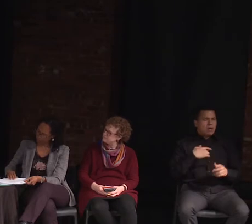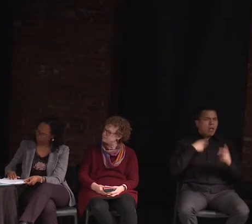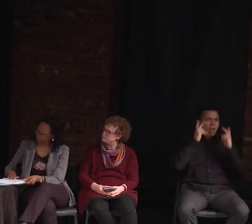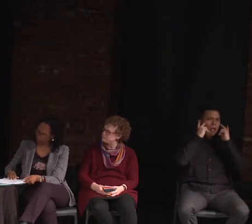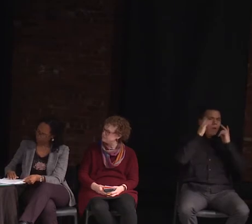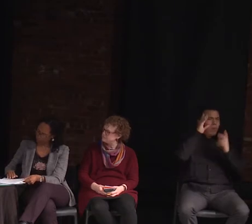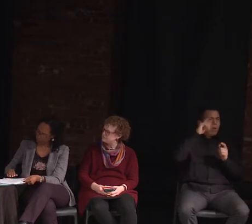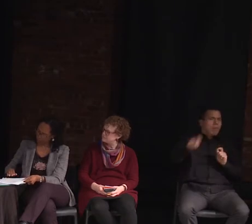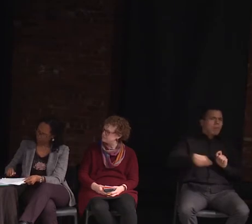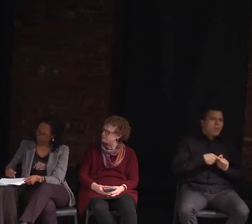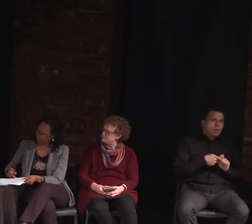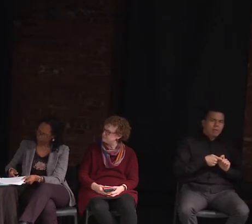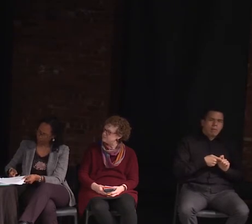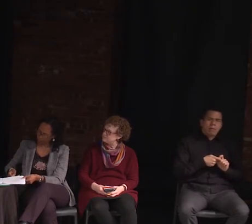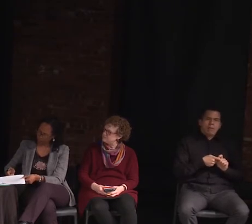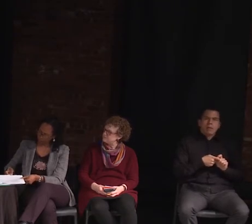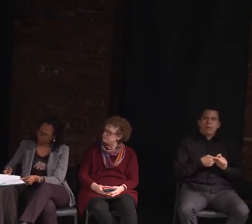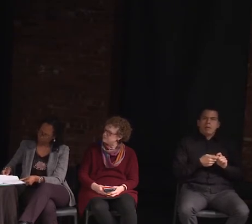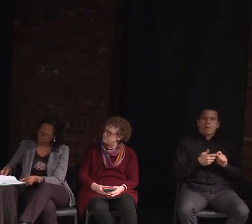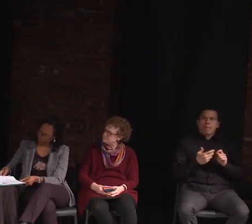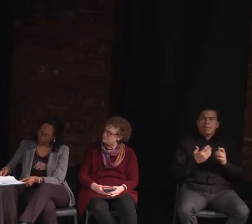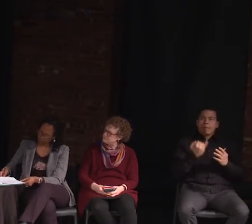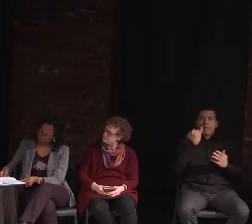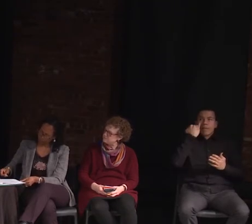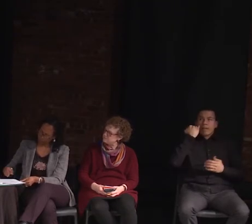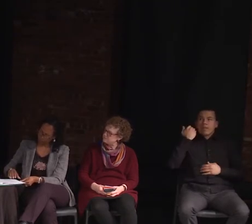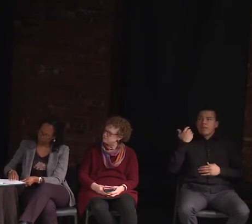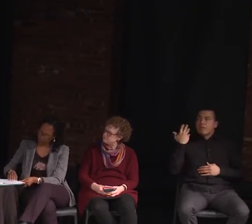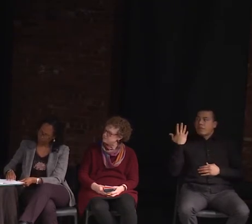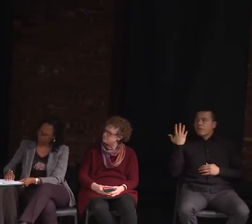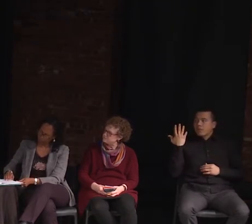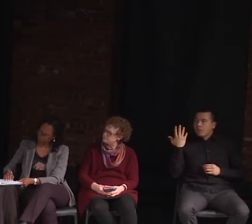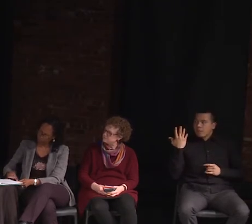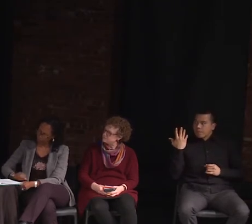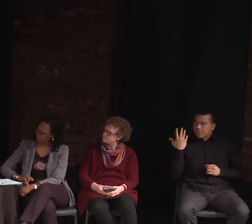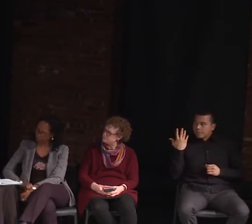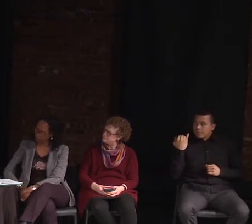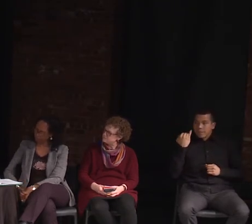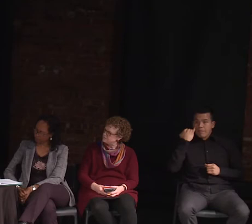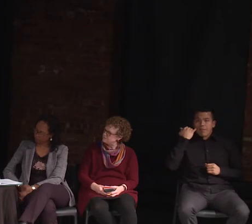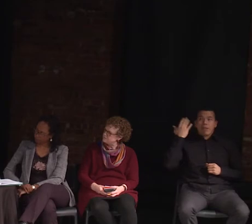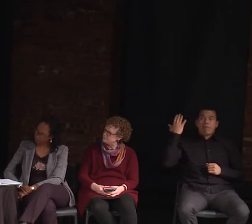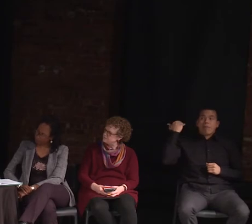bit of-- there's something in the past that you're worried about.